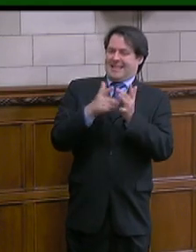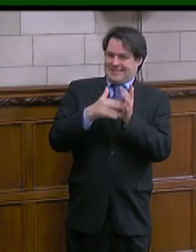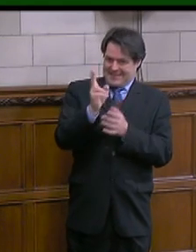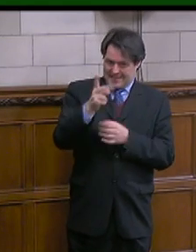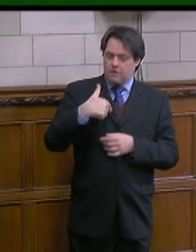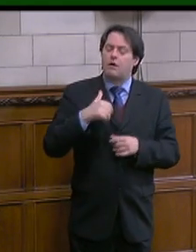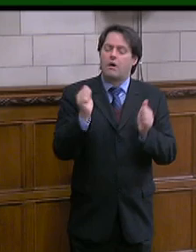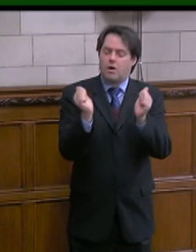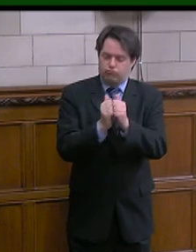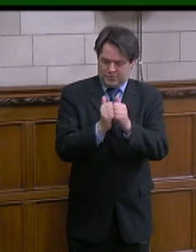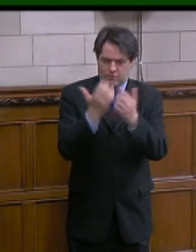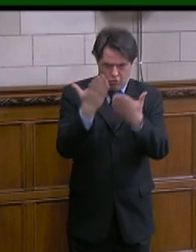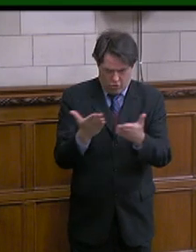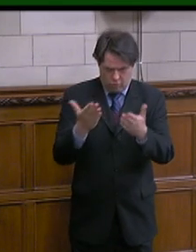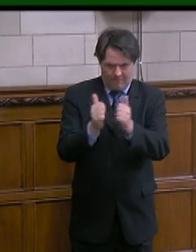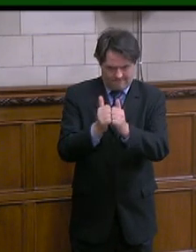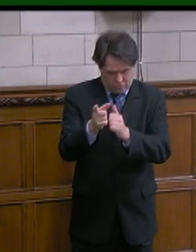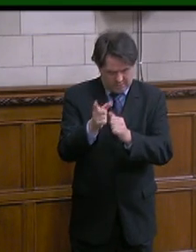Friend that that is very important.